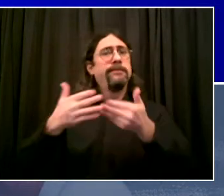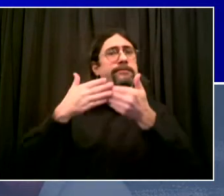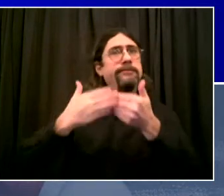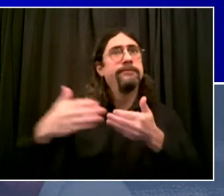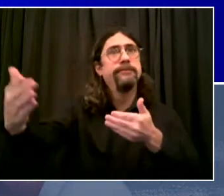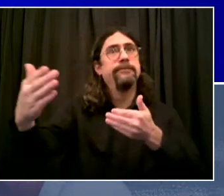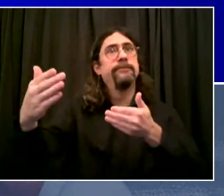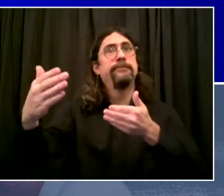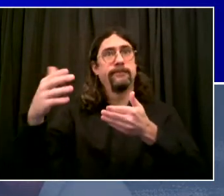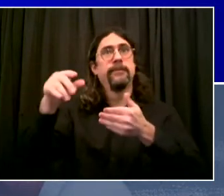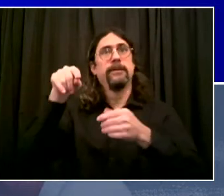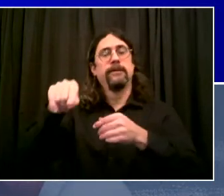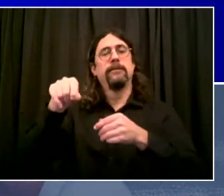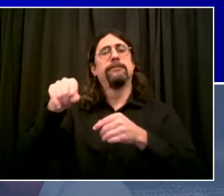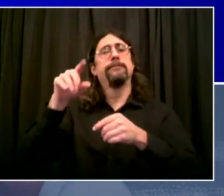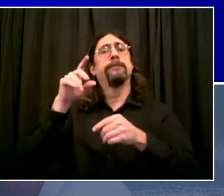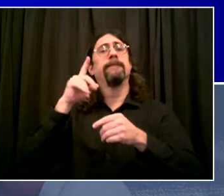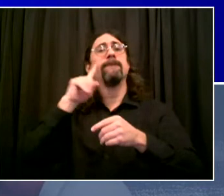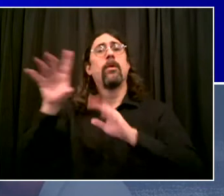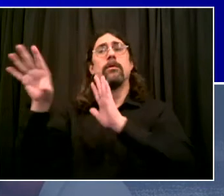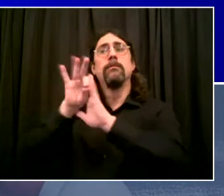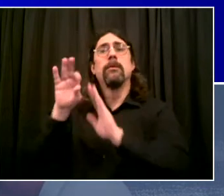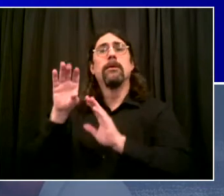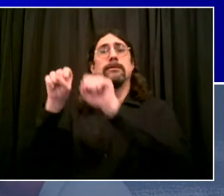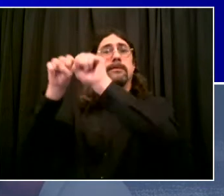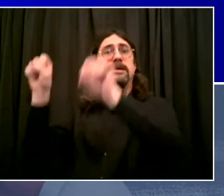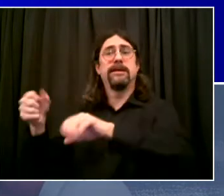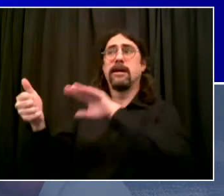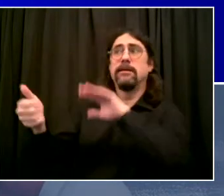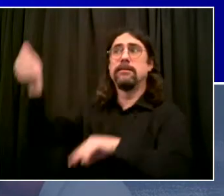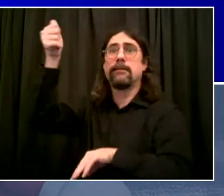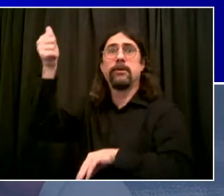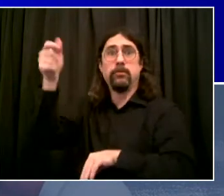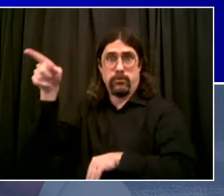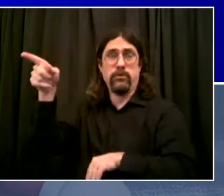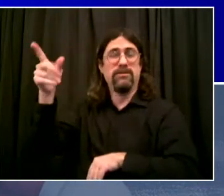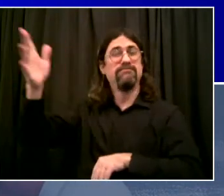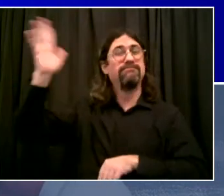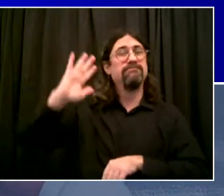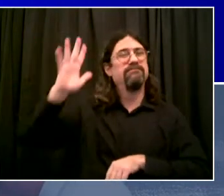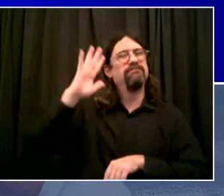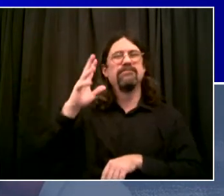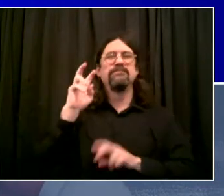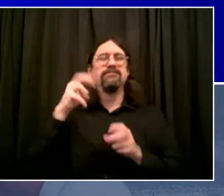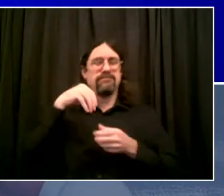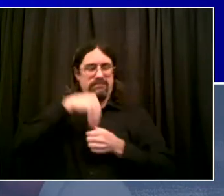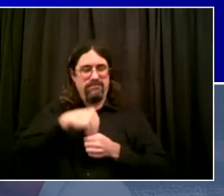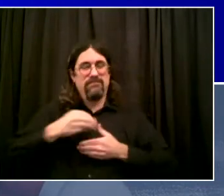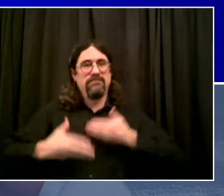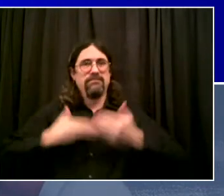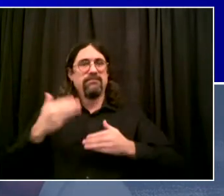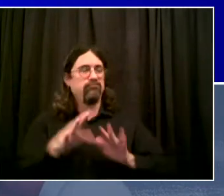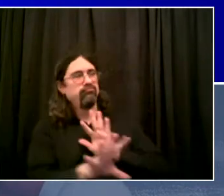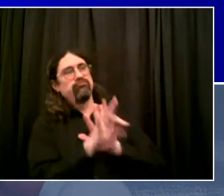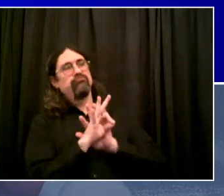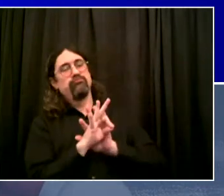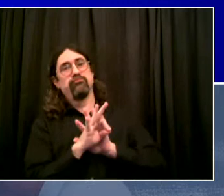WHEN A COMMANDER SPOT OPENS, THE